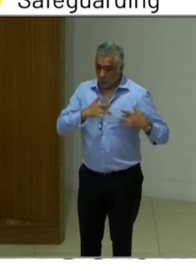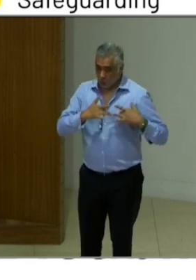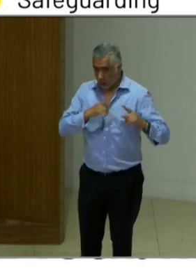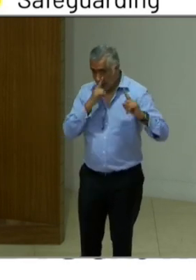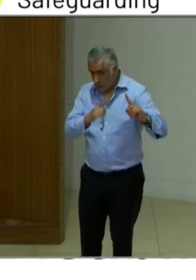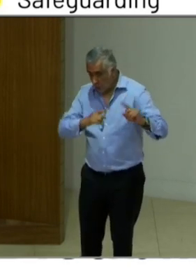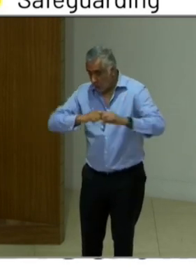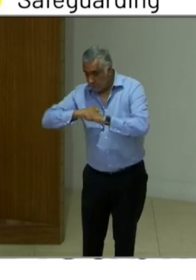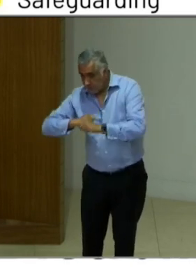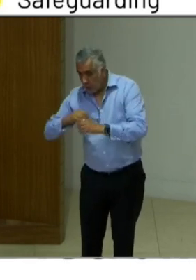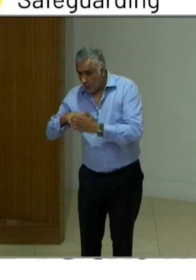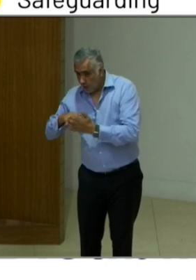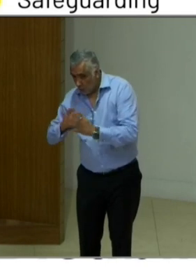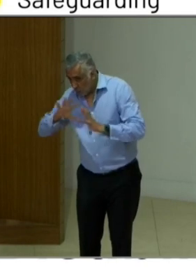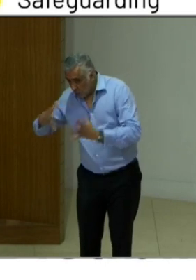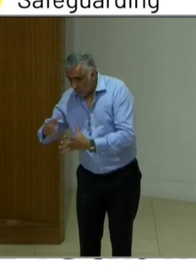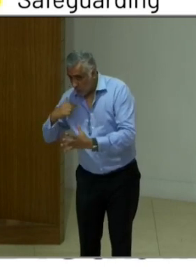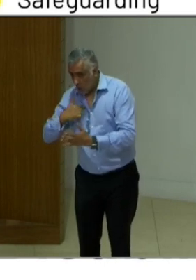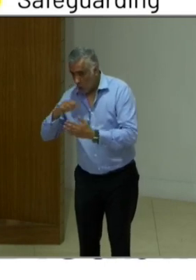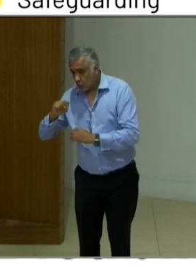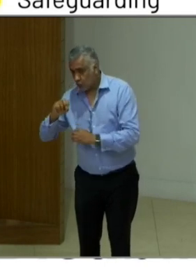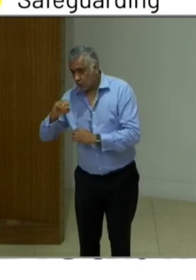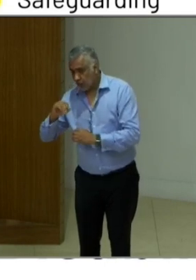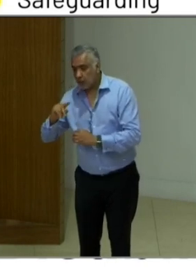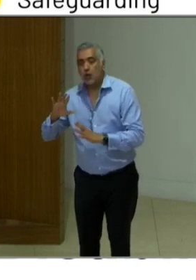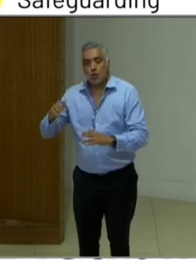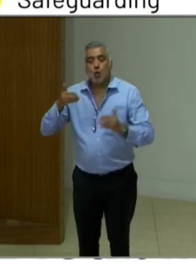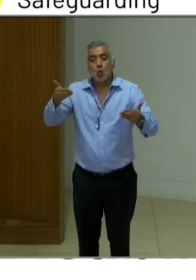the most vulnerable in our society. I welcome you all in a particular way